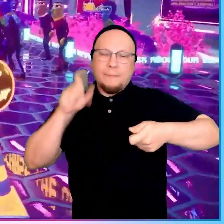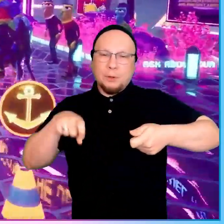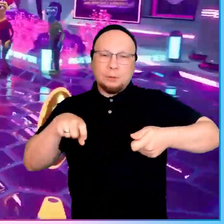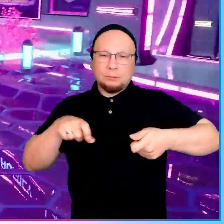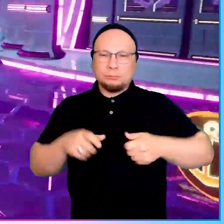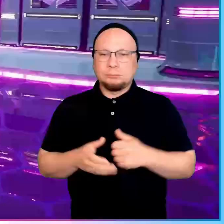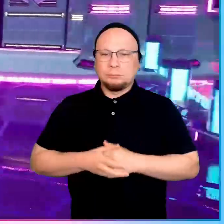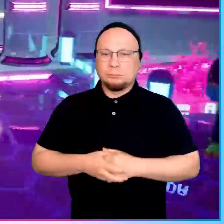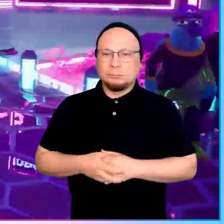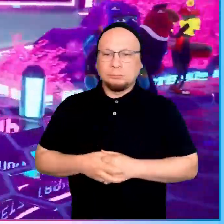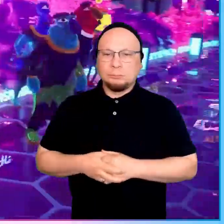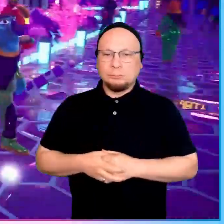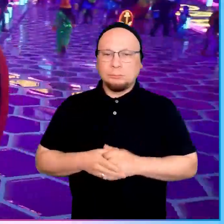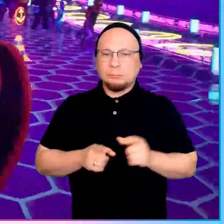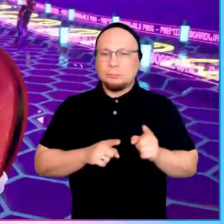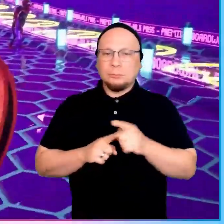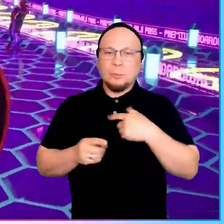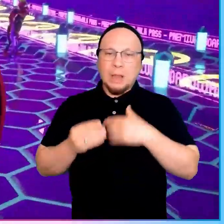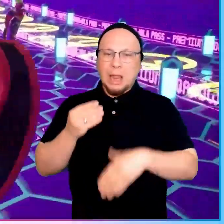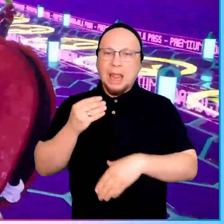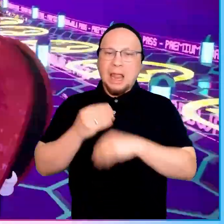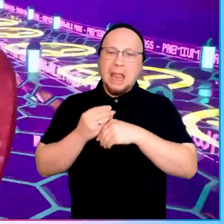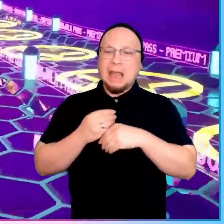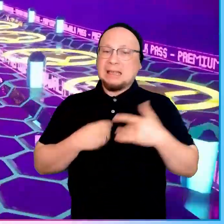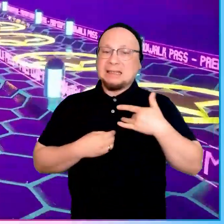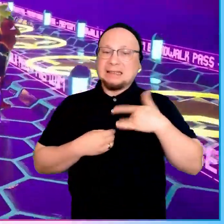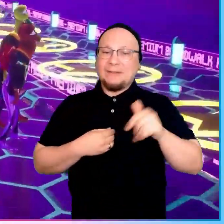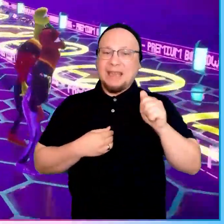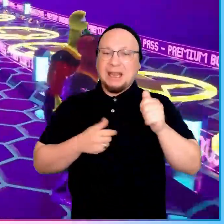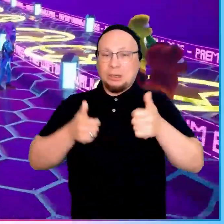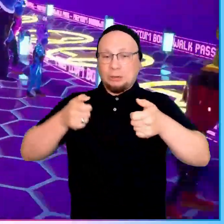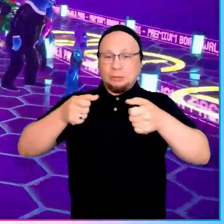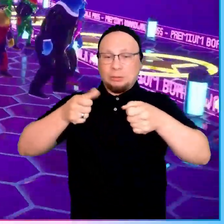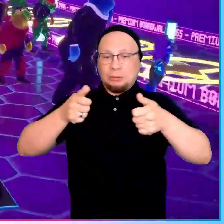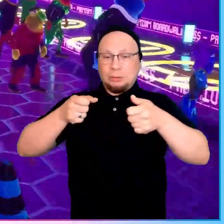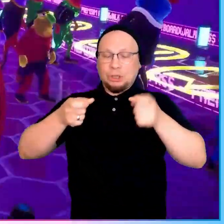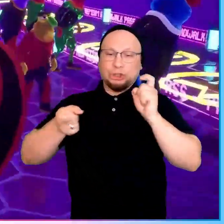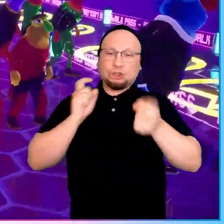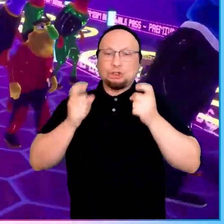Additionally we added input sensitivity controls, so that all players can fine-tune the game to their liking.